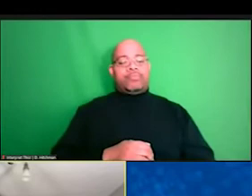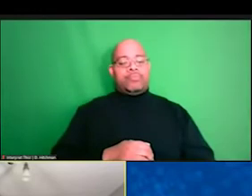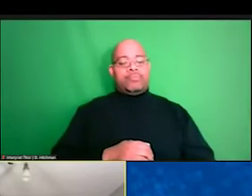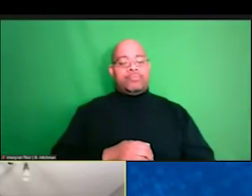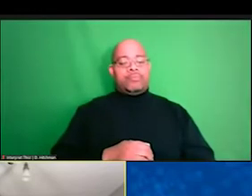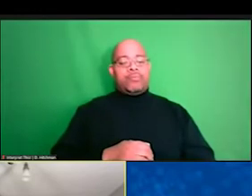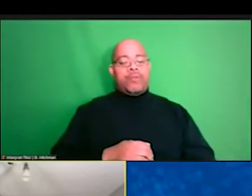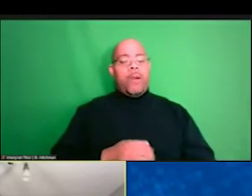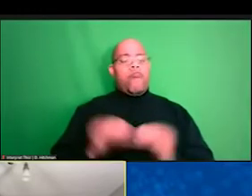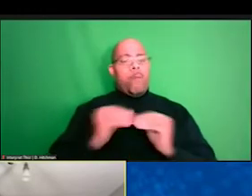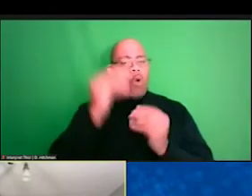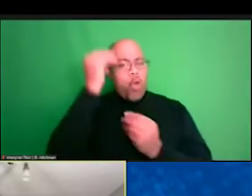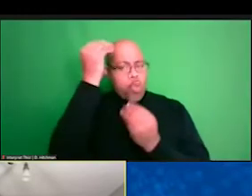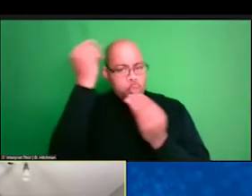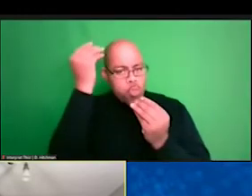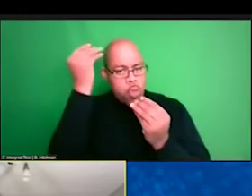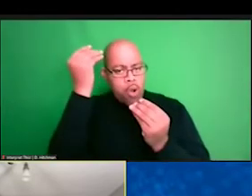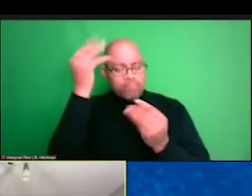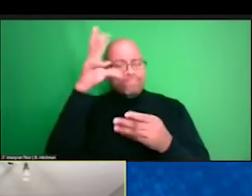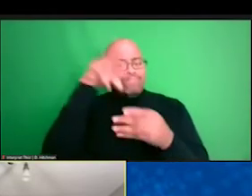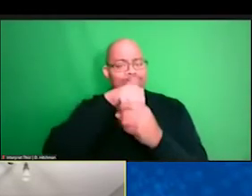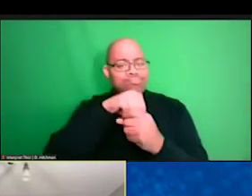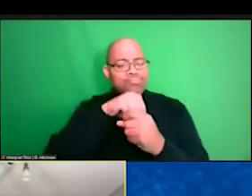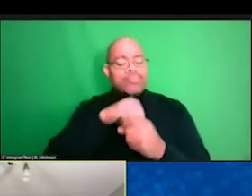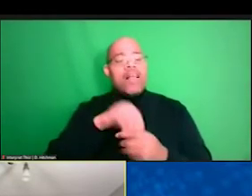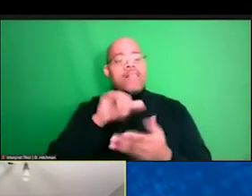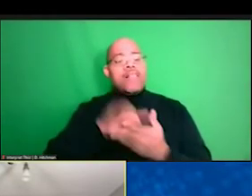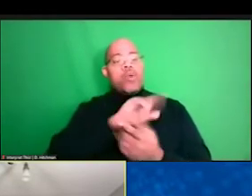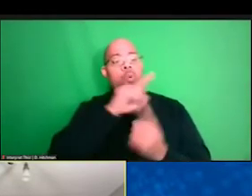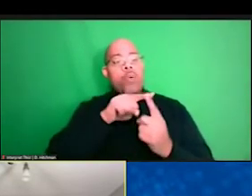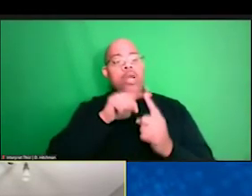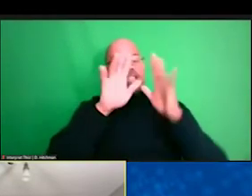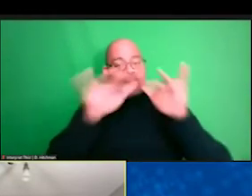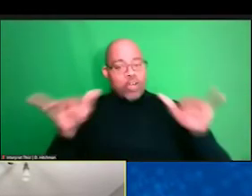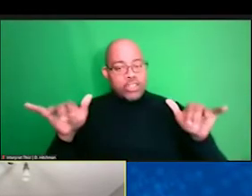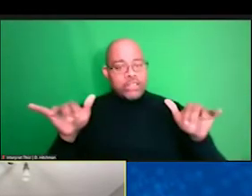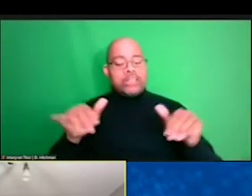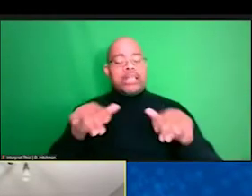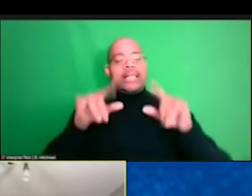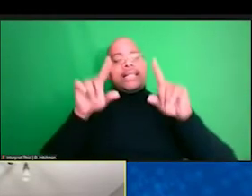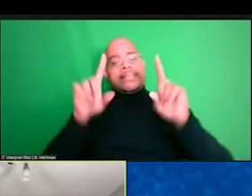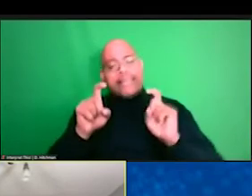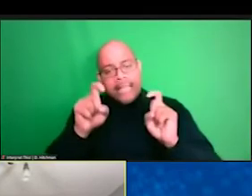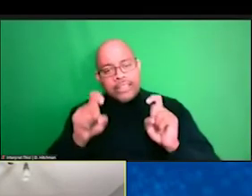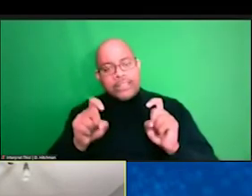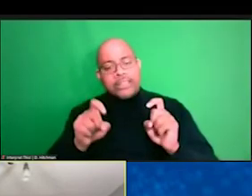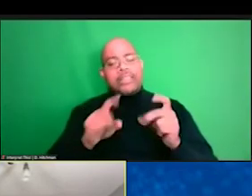thought has to come into play, and that's when the diversity of a tester, remediators